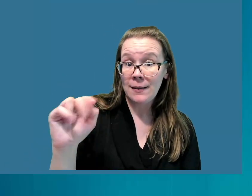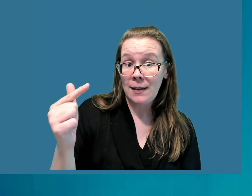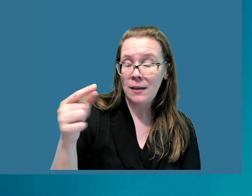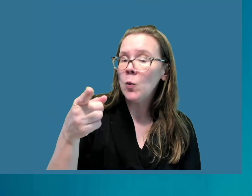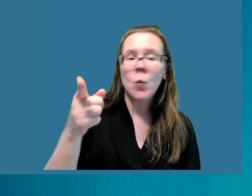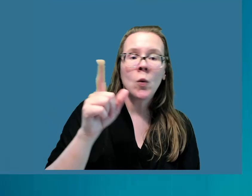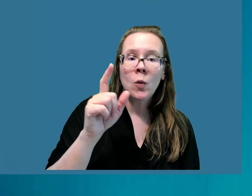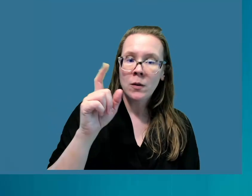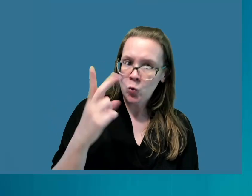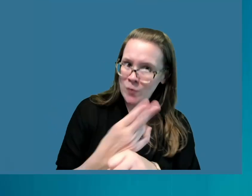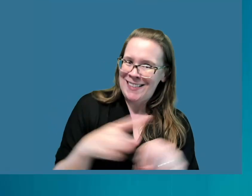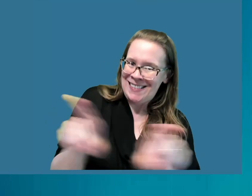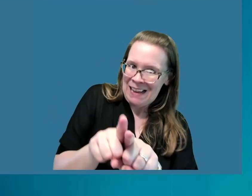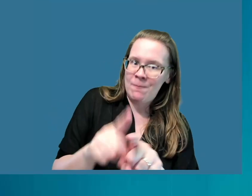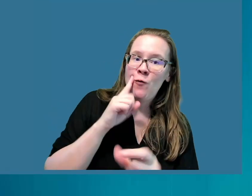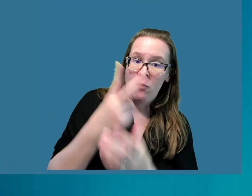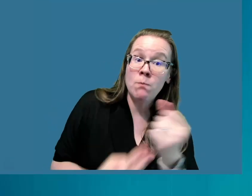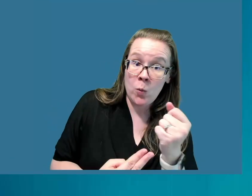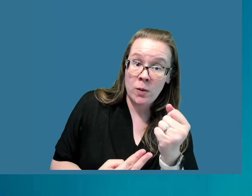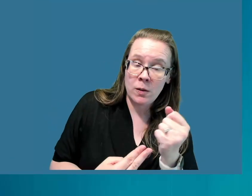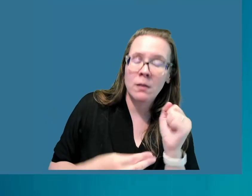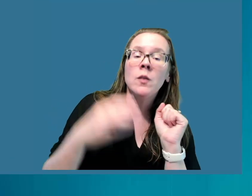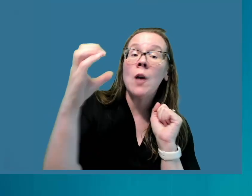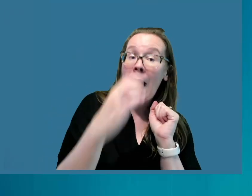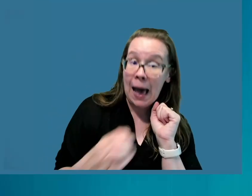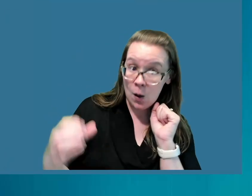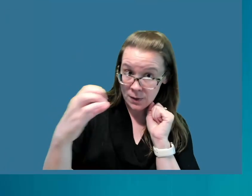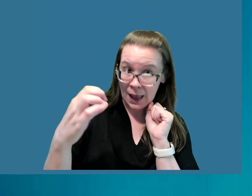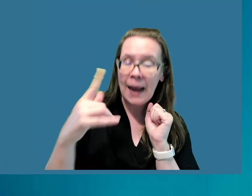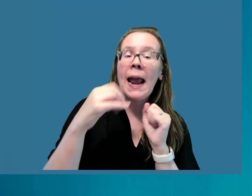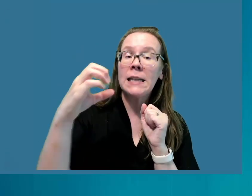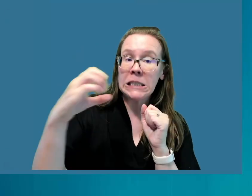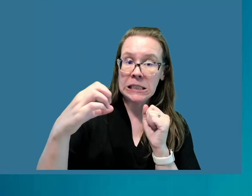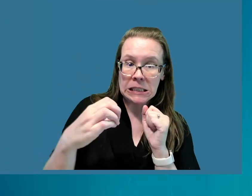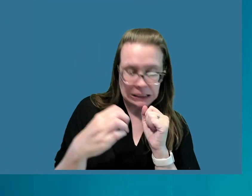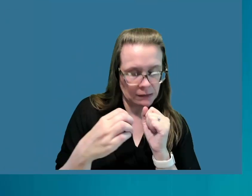And so, again, with 15 to 20 second icing, you use the same icing both for the outline and